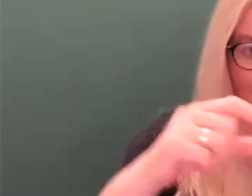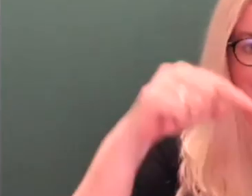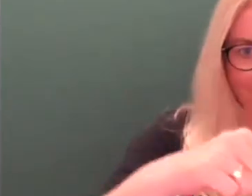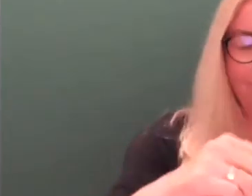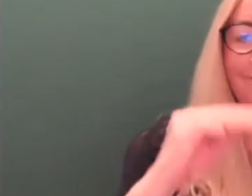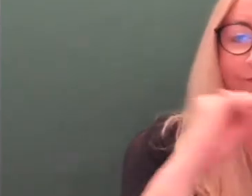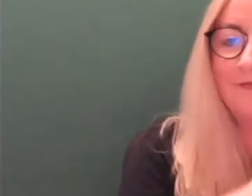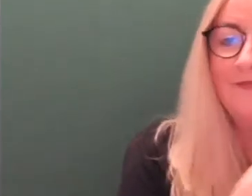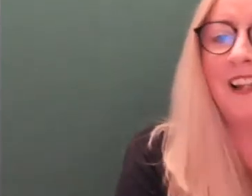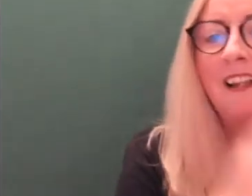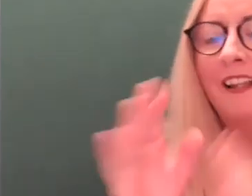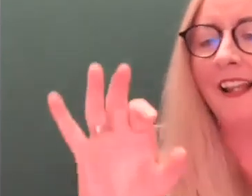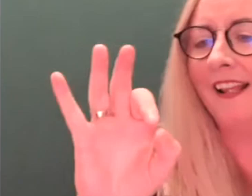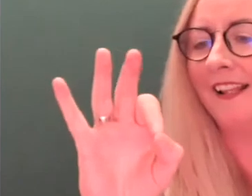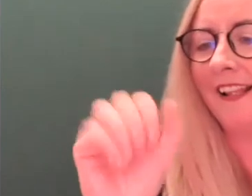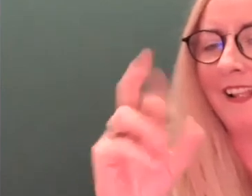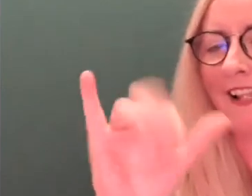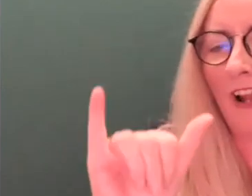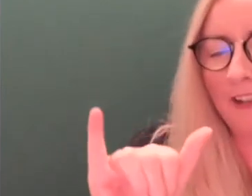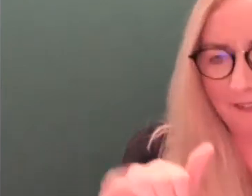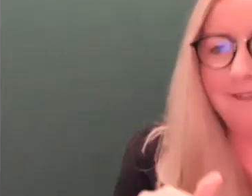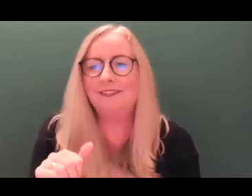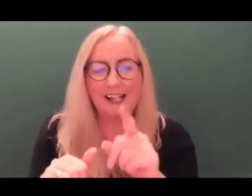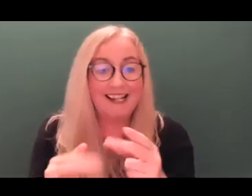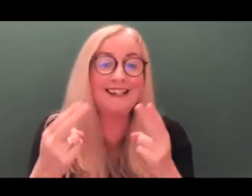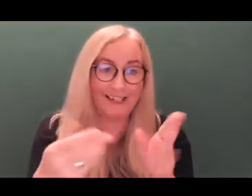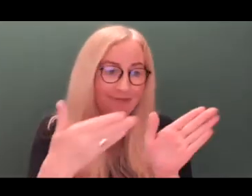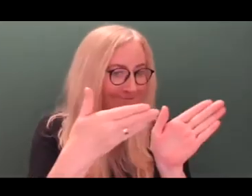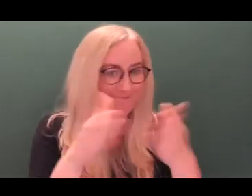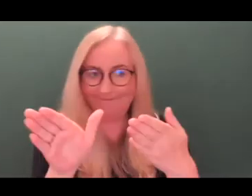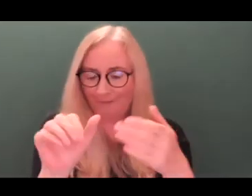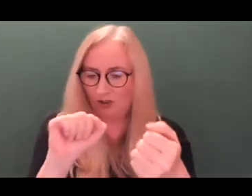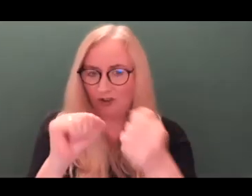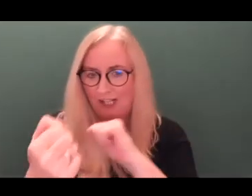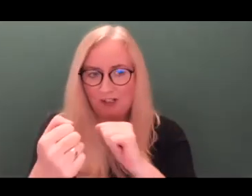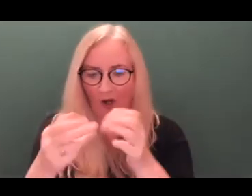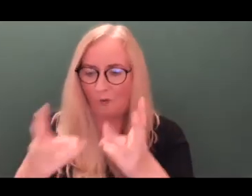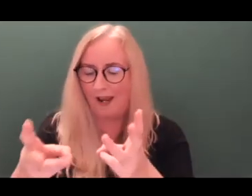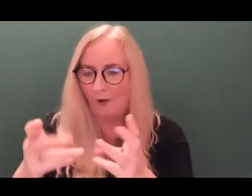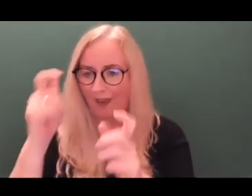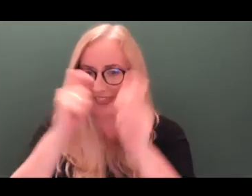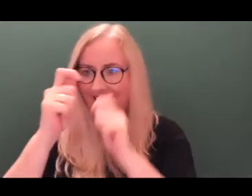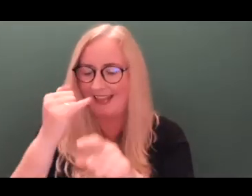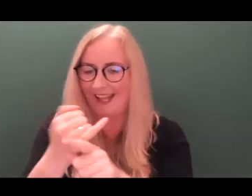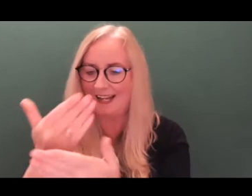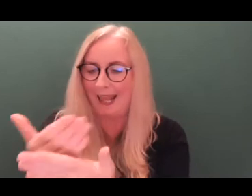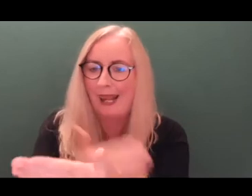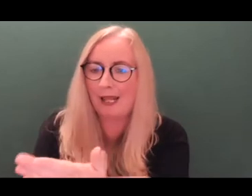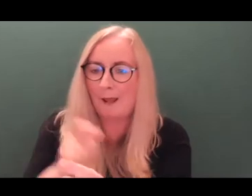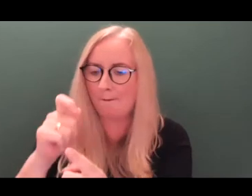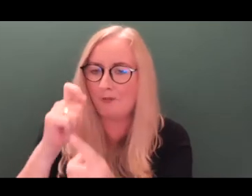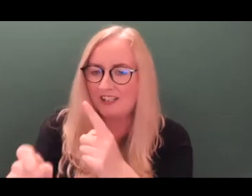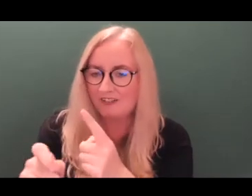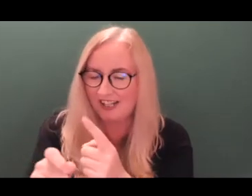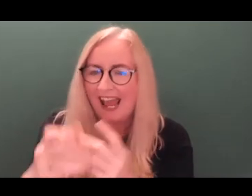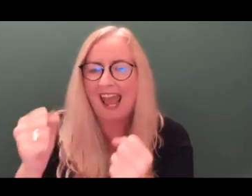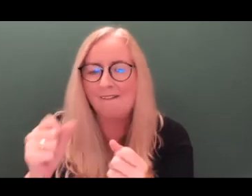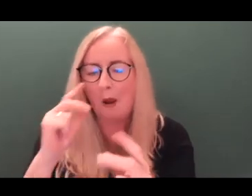: Well there needs to be that shift in thinking in the legal profession. There is a perceived fear